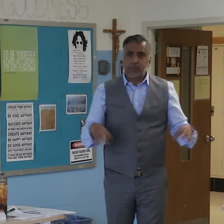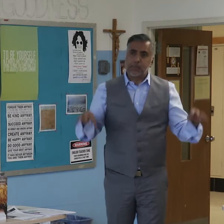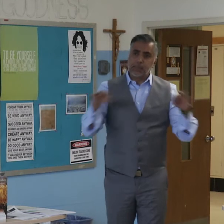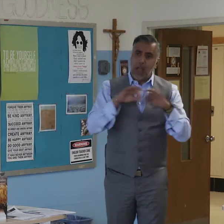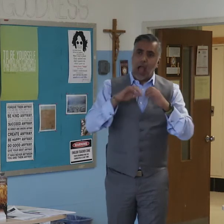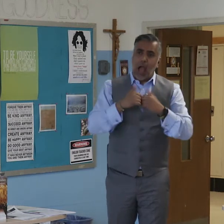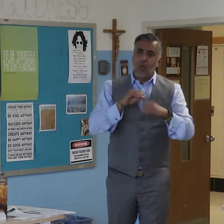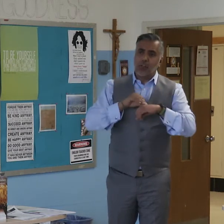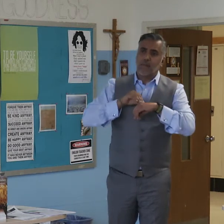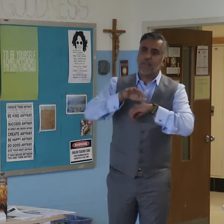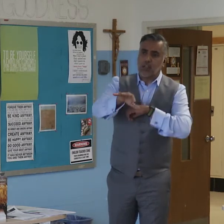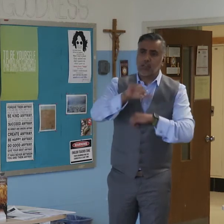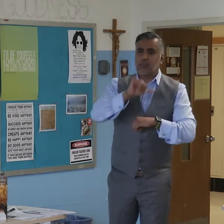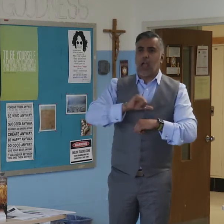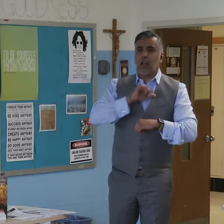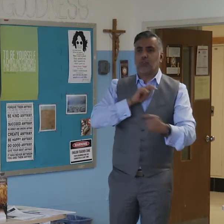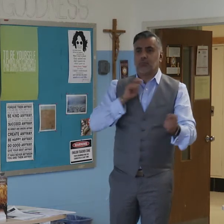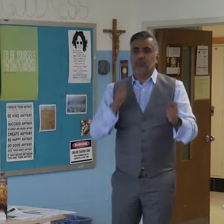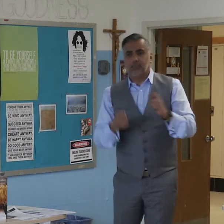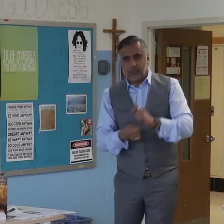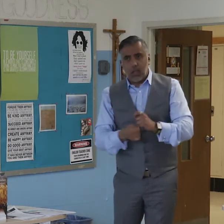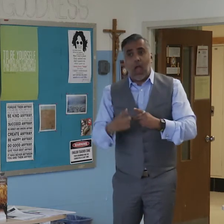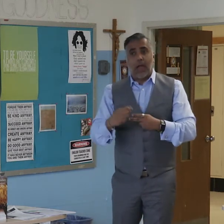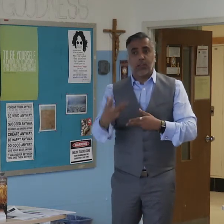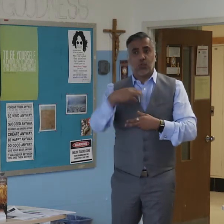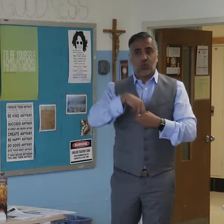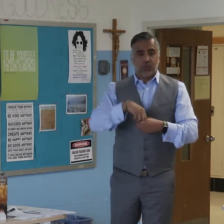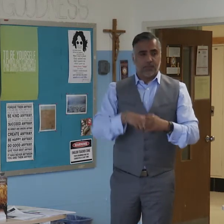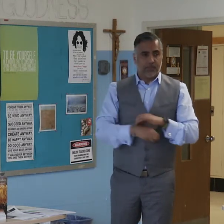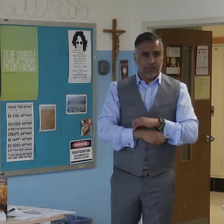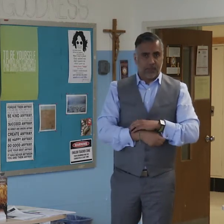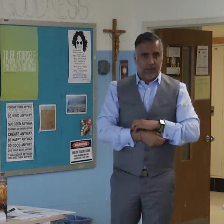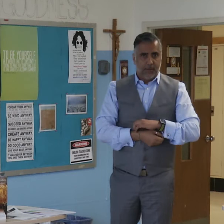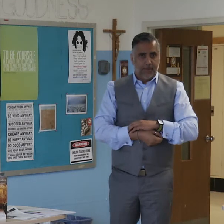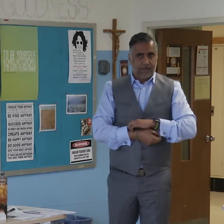attitudes, and, again, inclusion. And invitation.